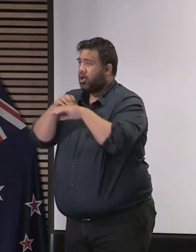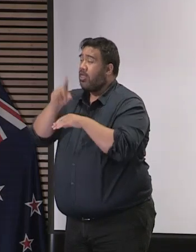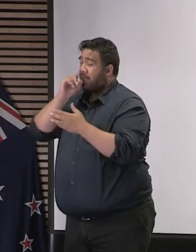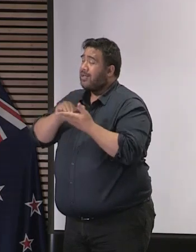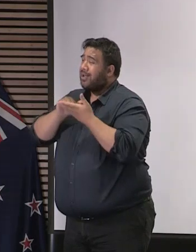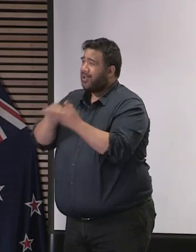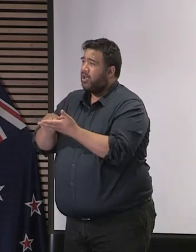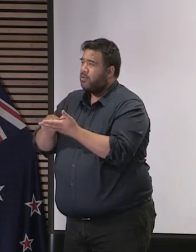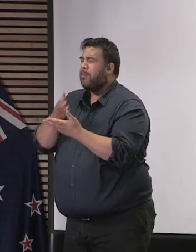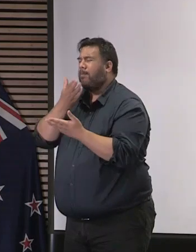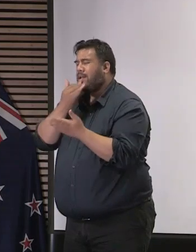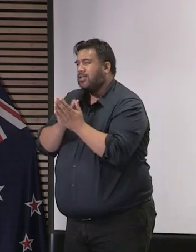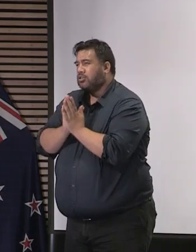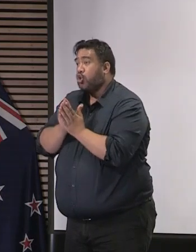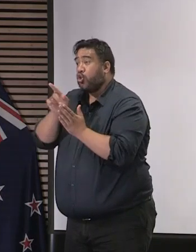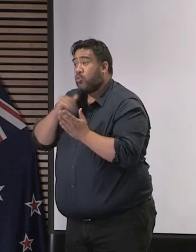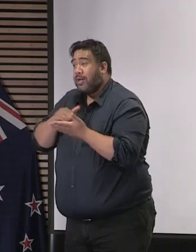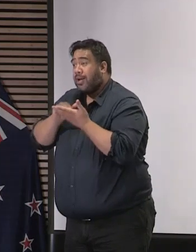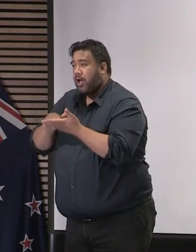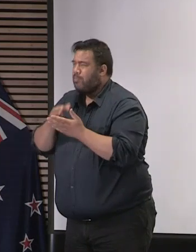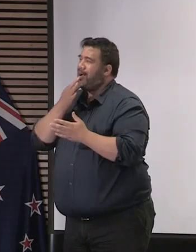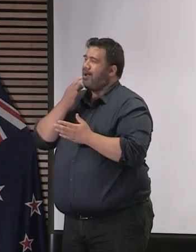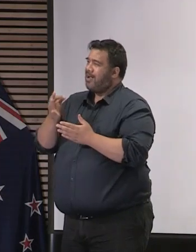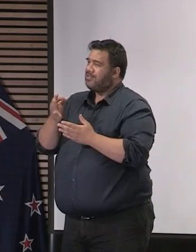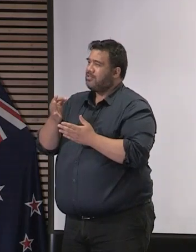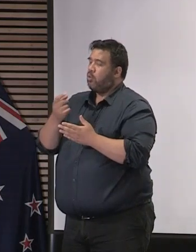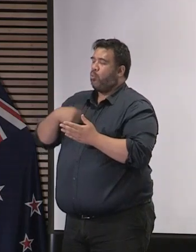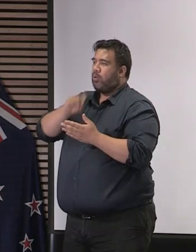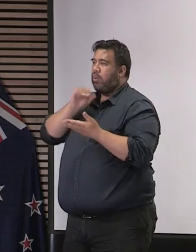directly or reach out in your local region. Please do ask